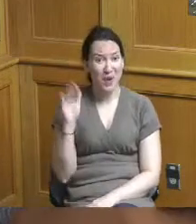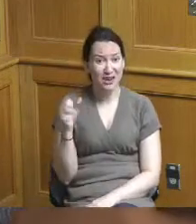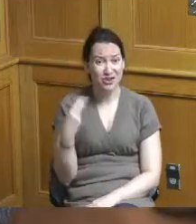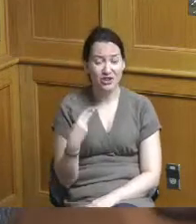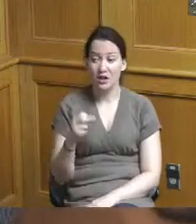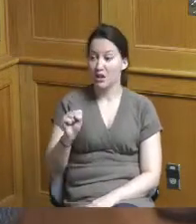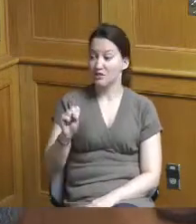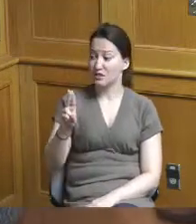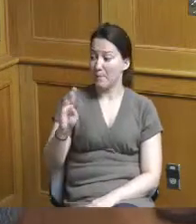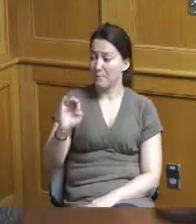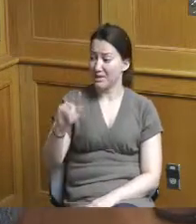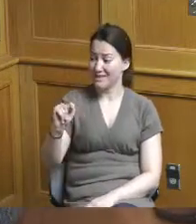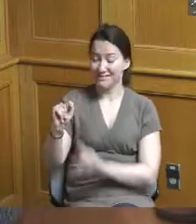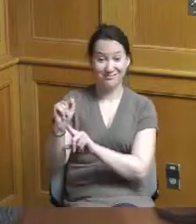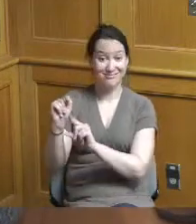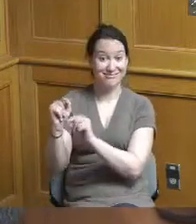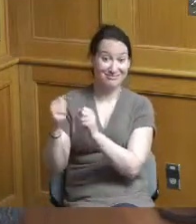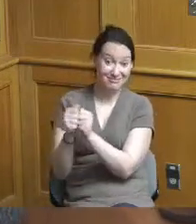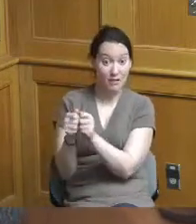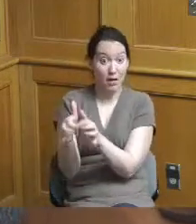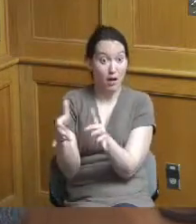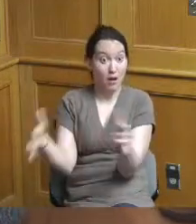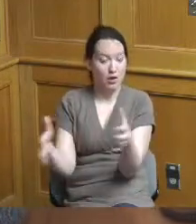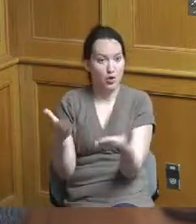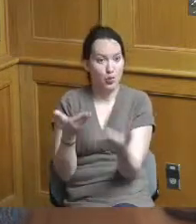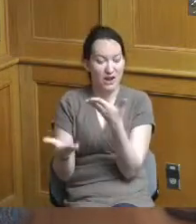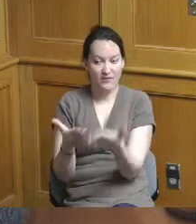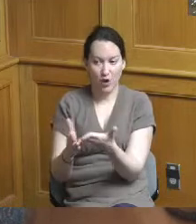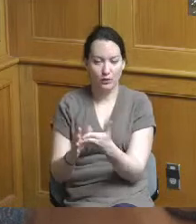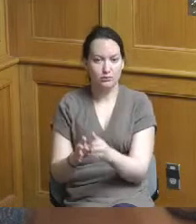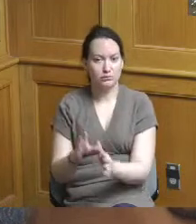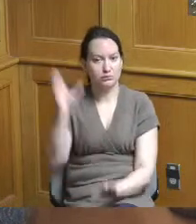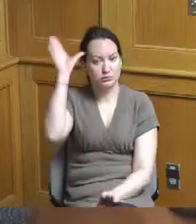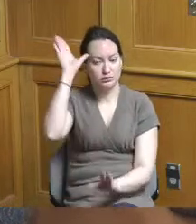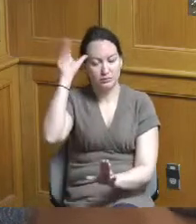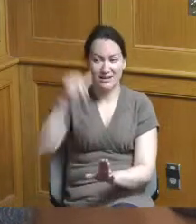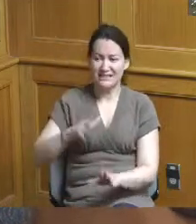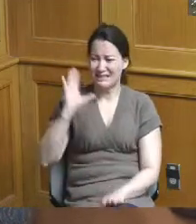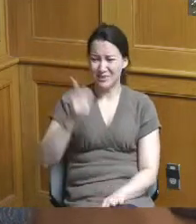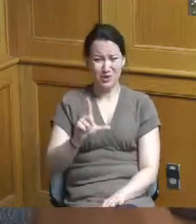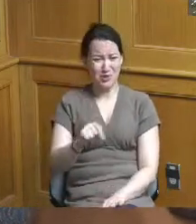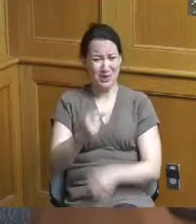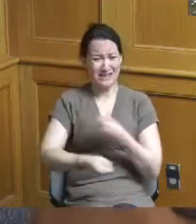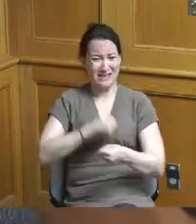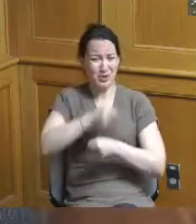going they may want to do something whatever we're locking in is almost a 20-year lock-in and